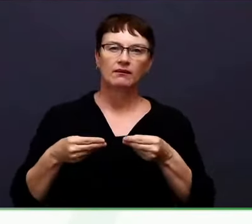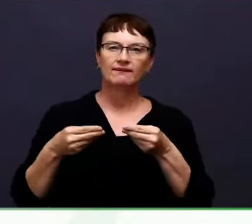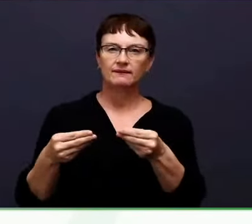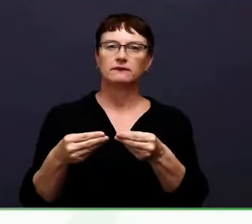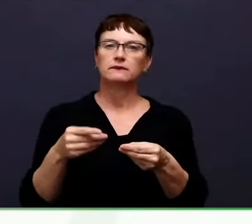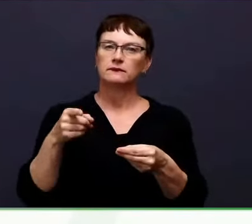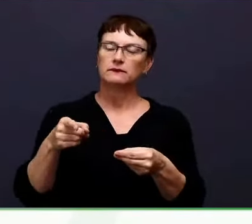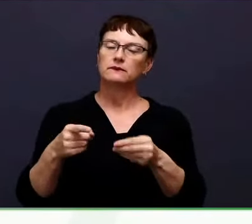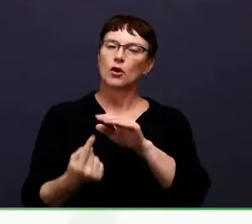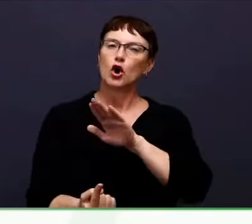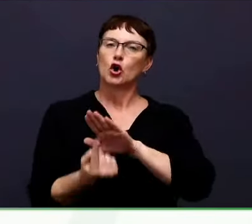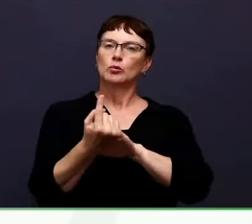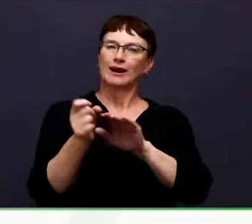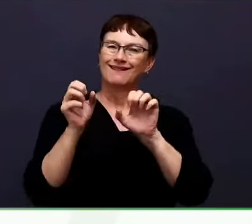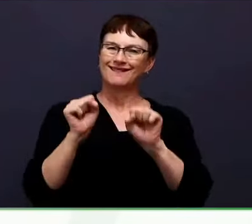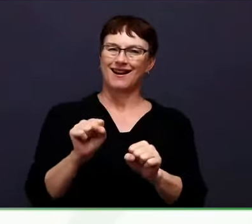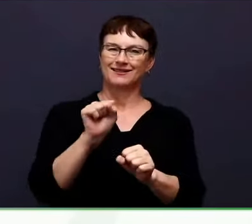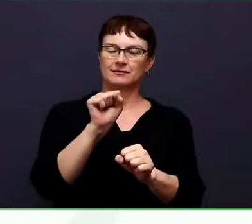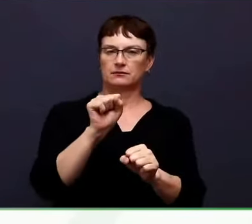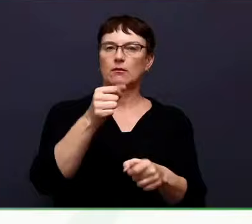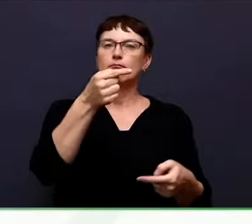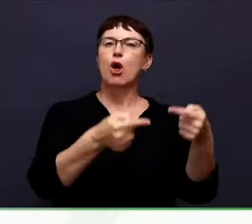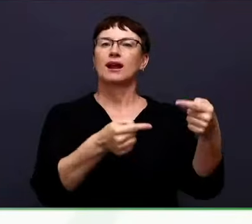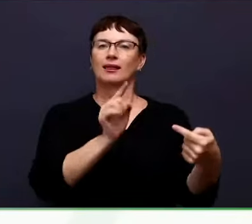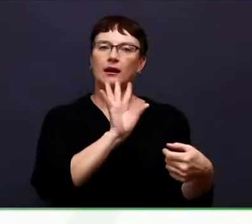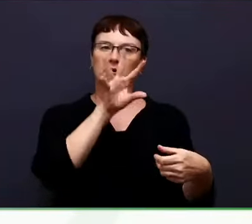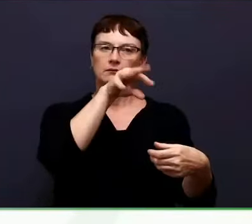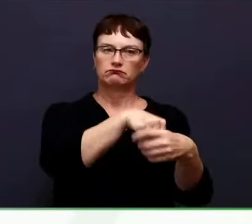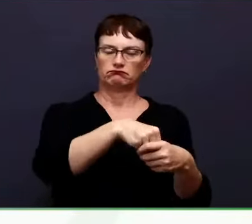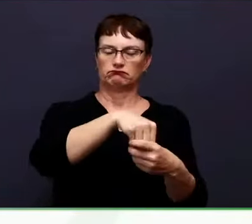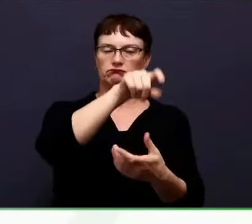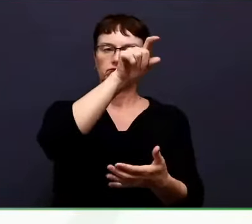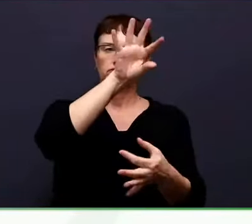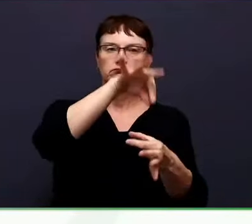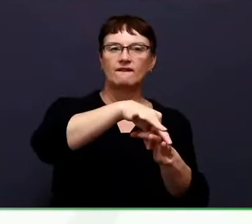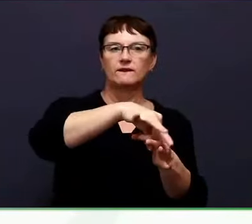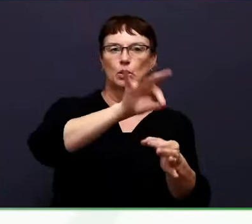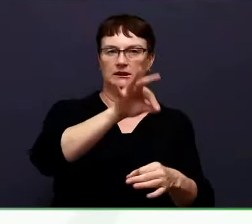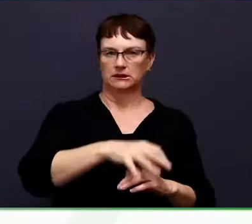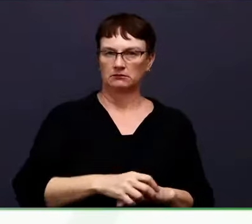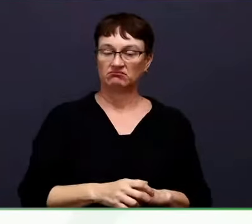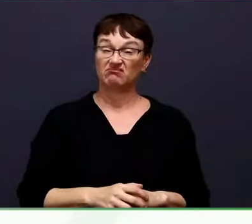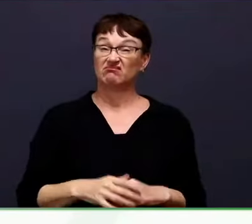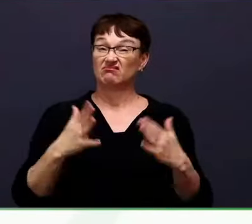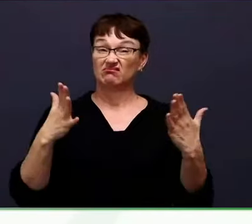This is how we do it! My choice my election as a study circle of democracy.